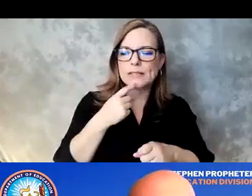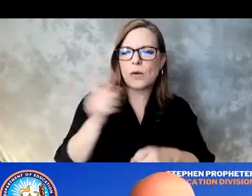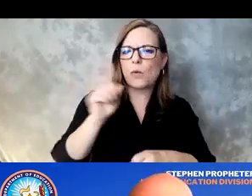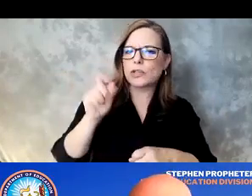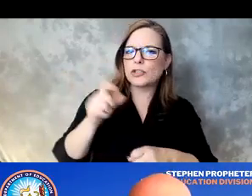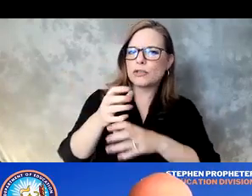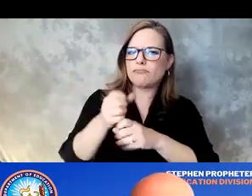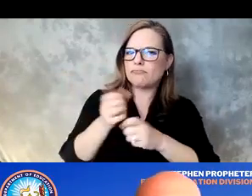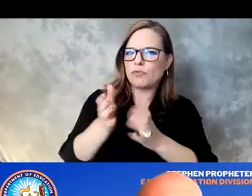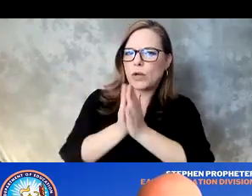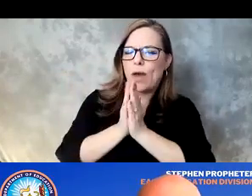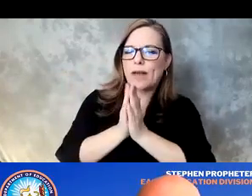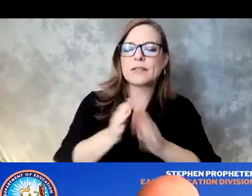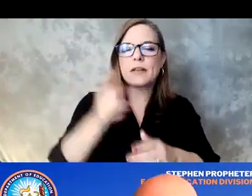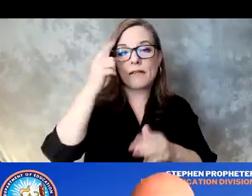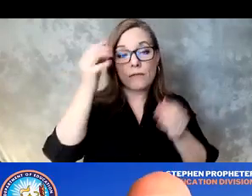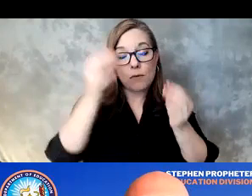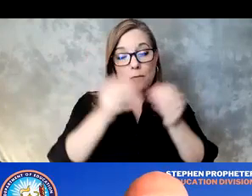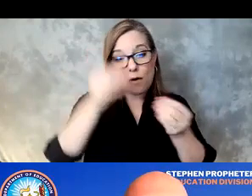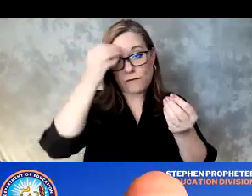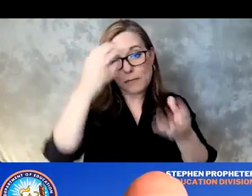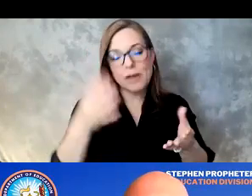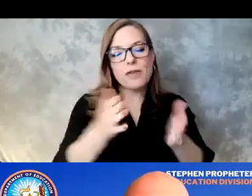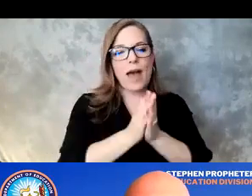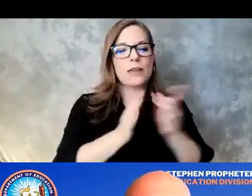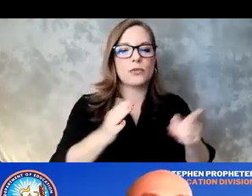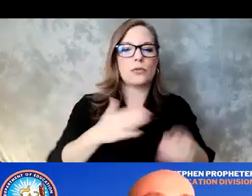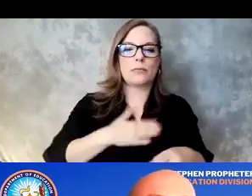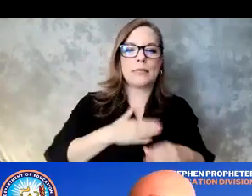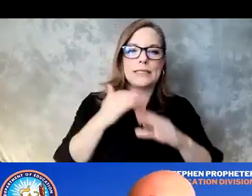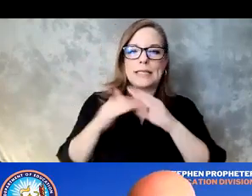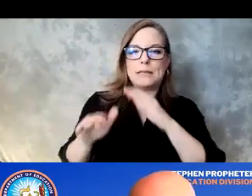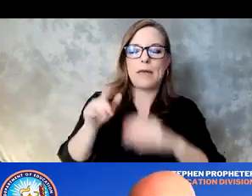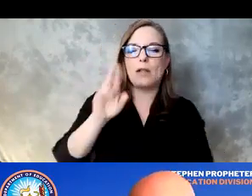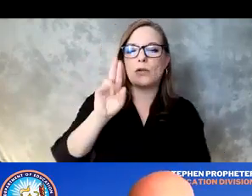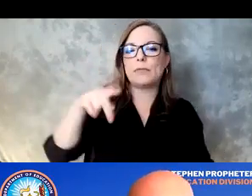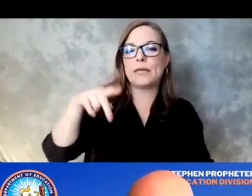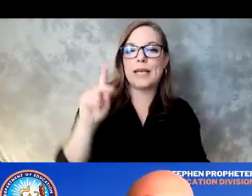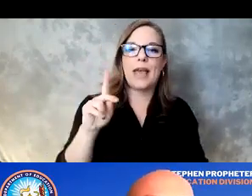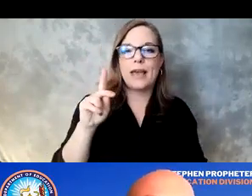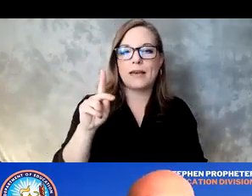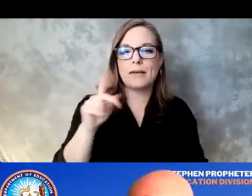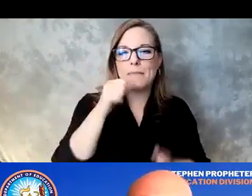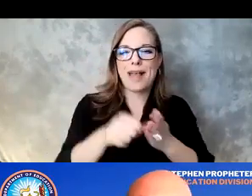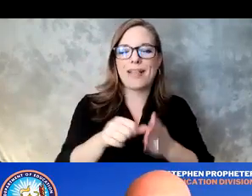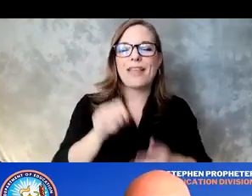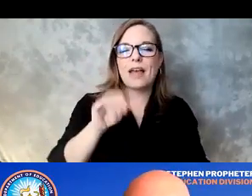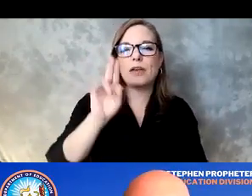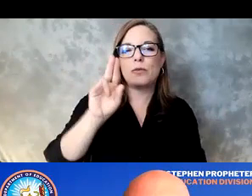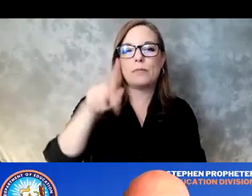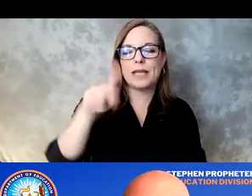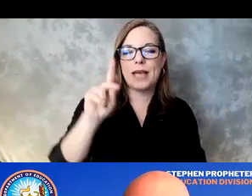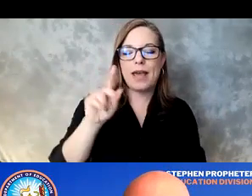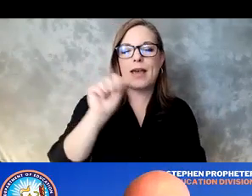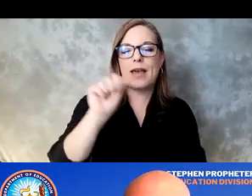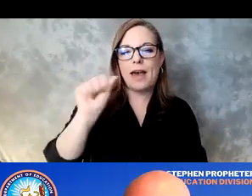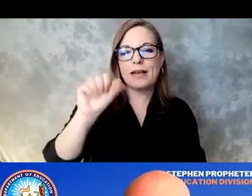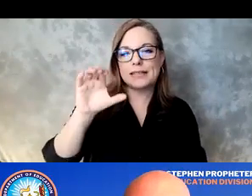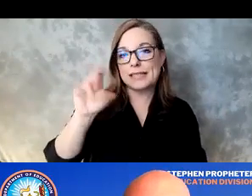more information on that we would ask you to email the UPK mailbox which is UPK@cde.ca.gov.